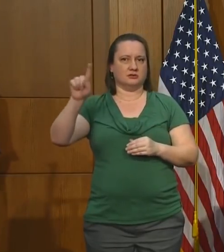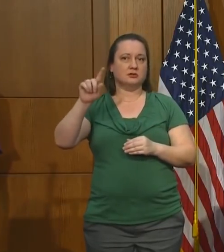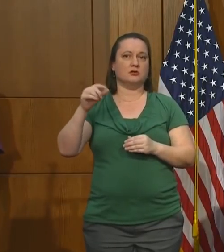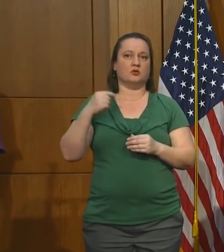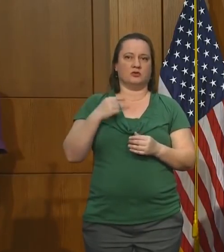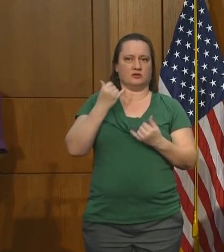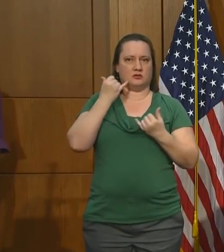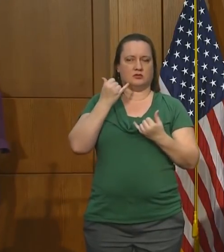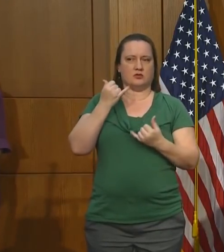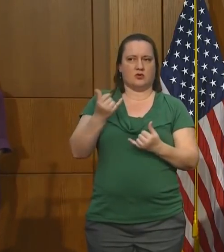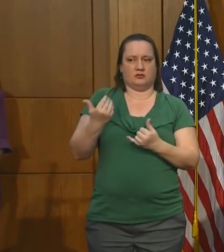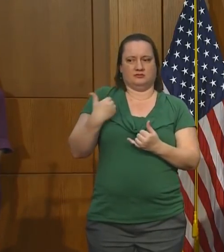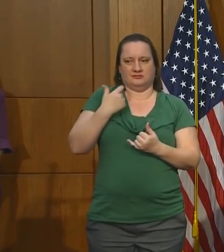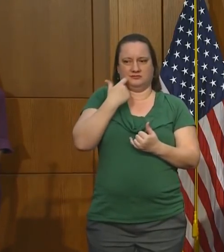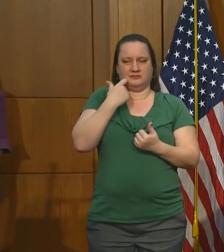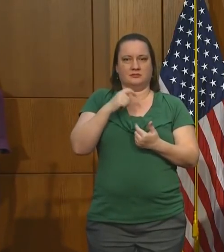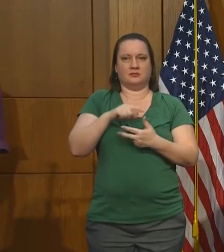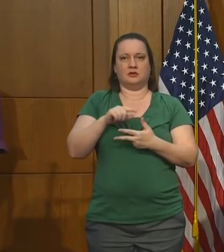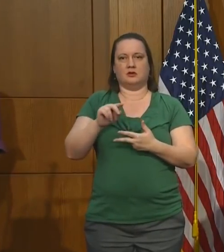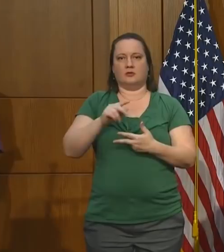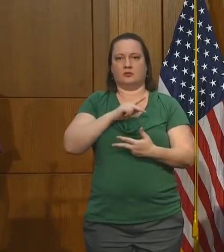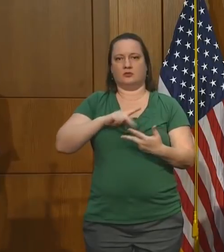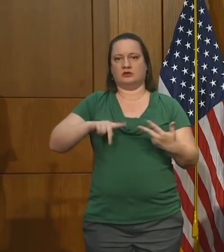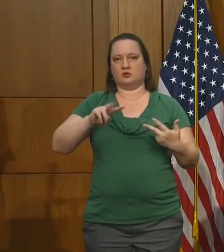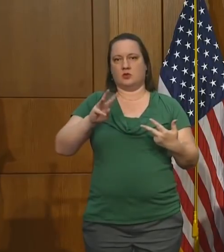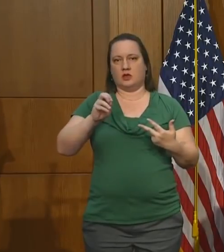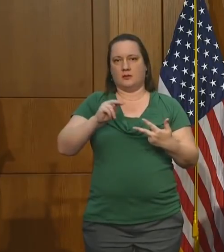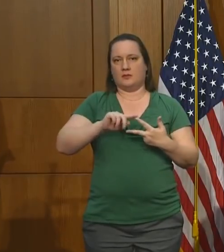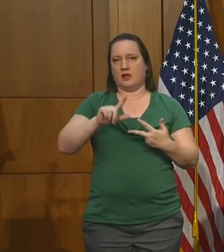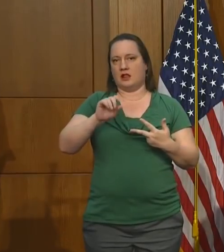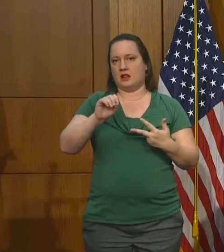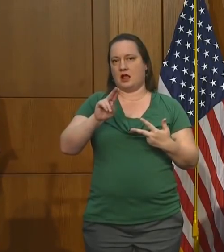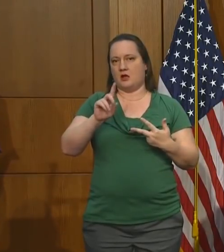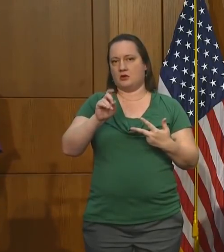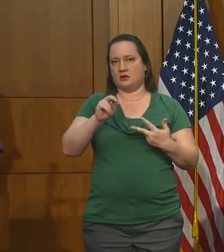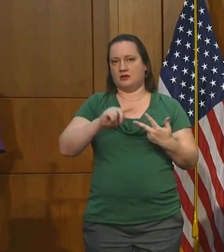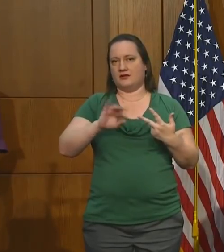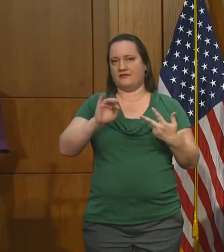COUNTIES AND TOWNS THE CITIES IN NORTHERN VIRGINIA. WE WERE ON THE PHONE EARLIER WITH THE THREE LARGEST COUNTIES IN